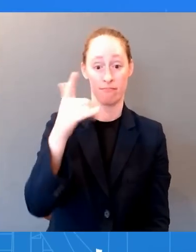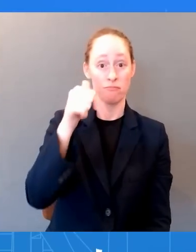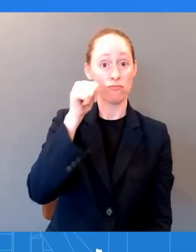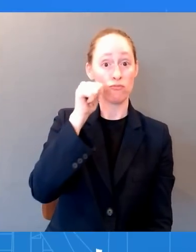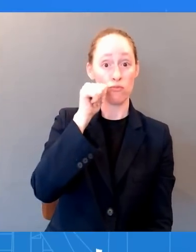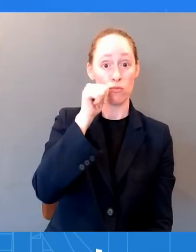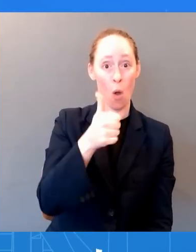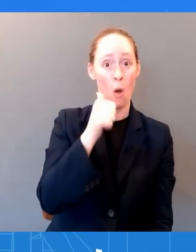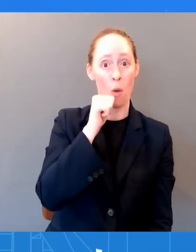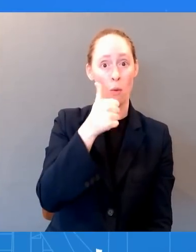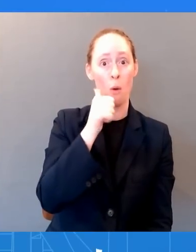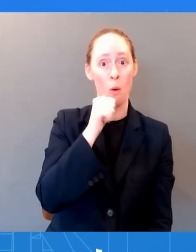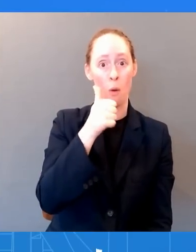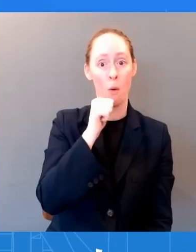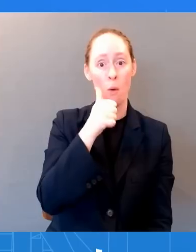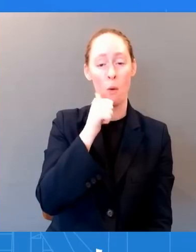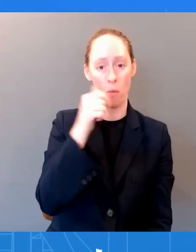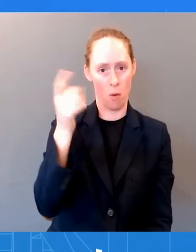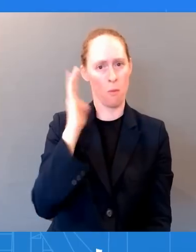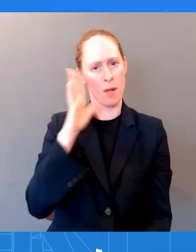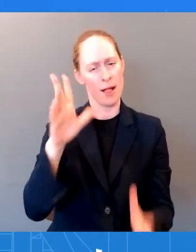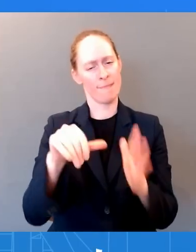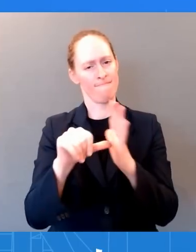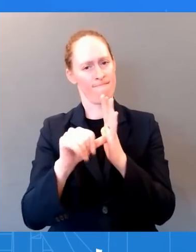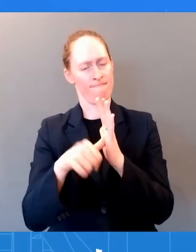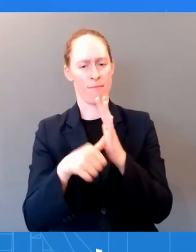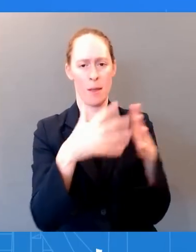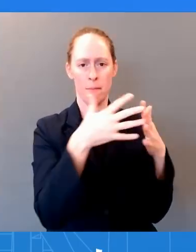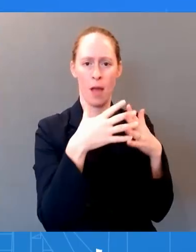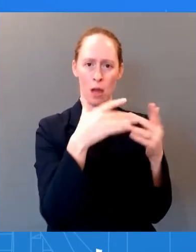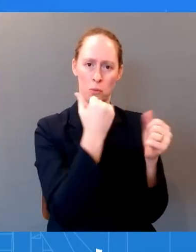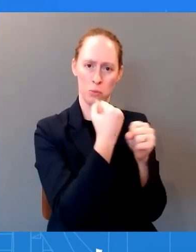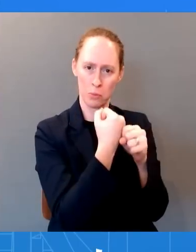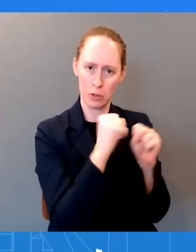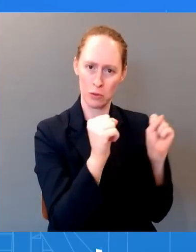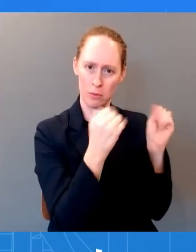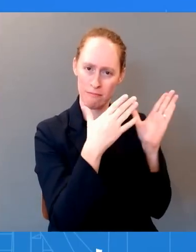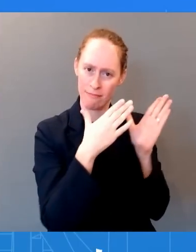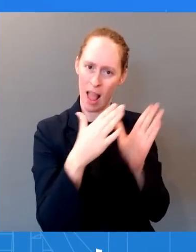And so, that's going to be our focus: to get our message out, to talk -- to speak directly to the American people